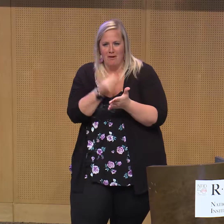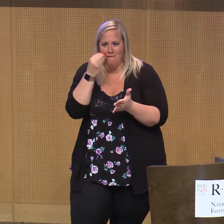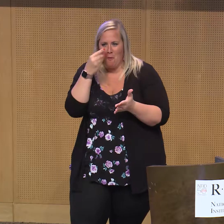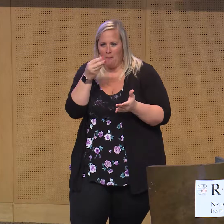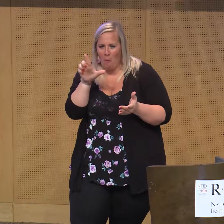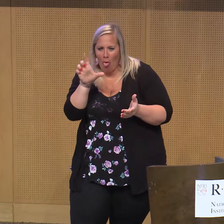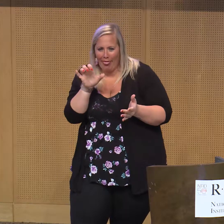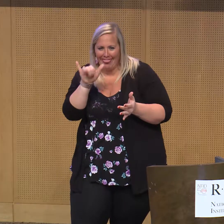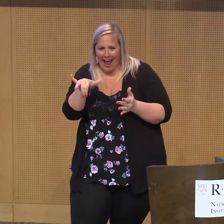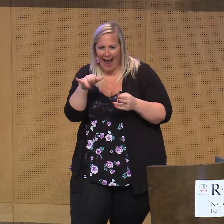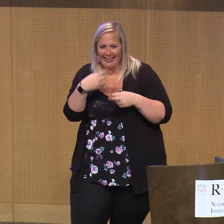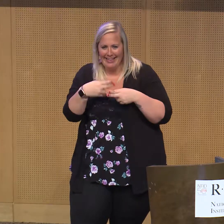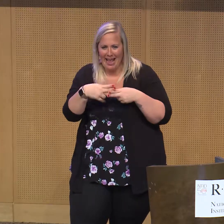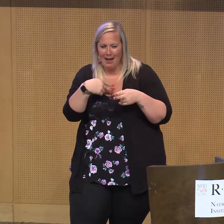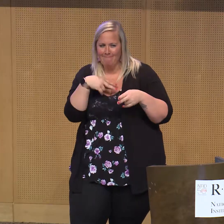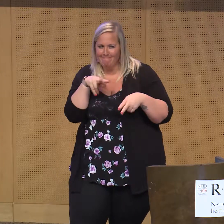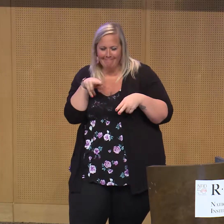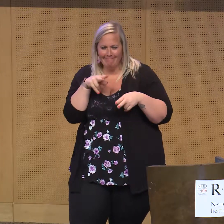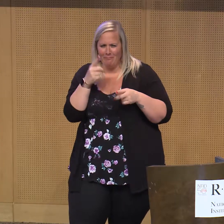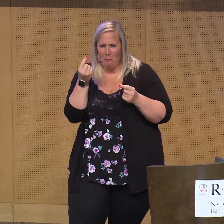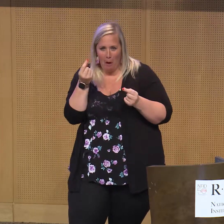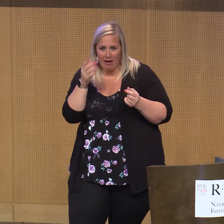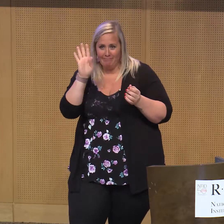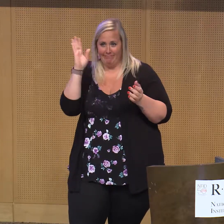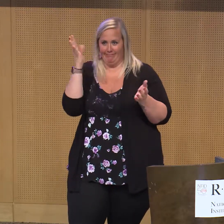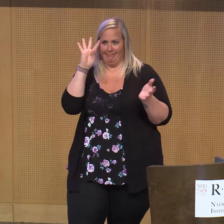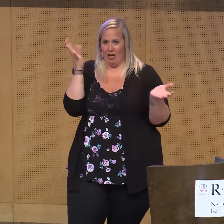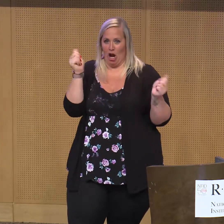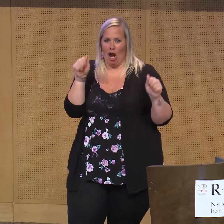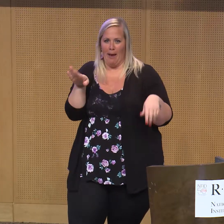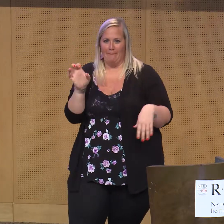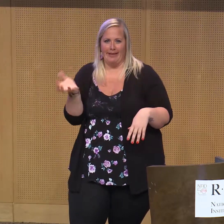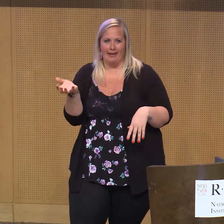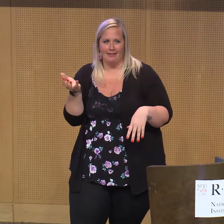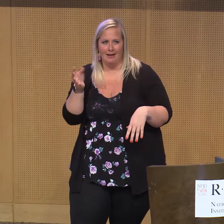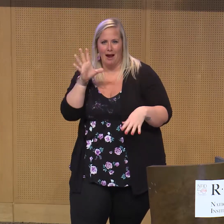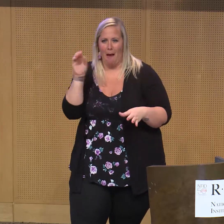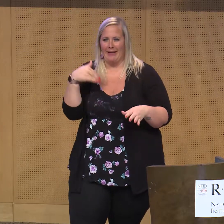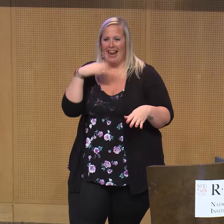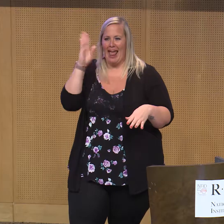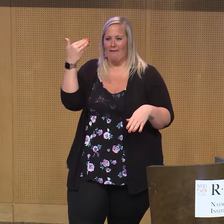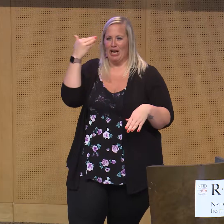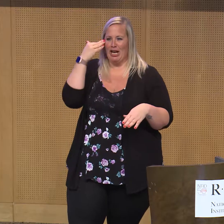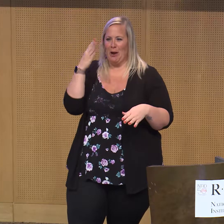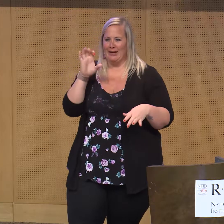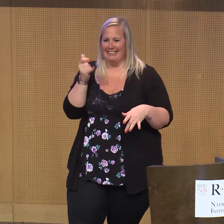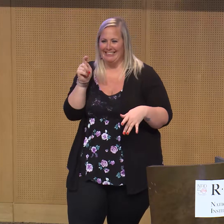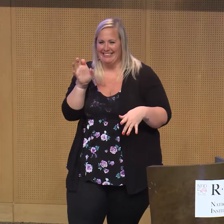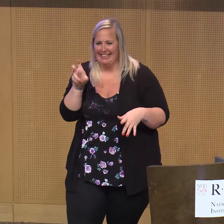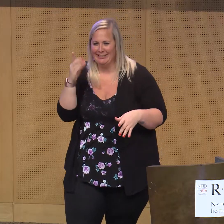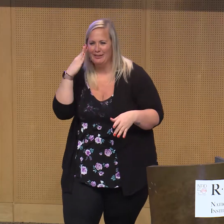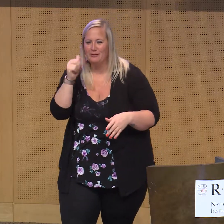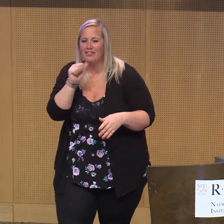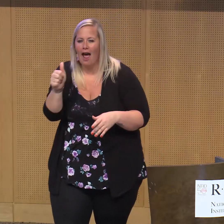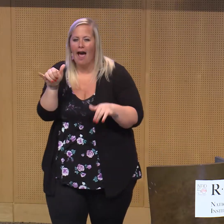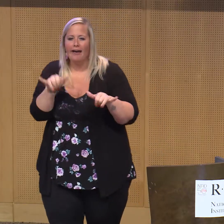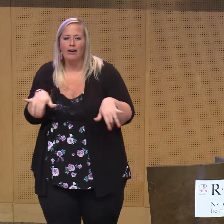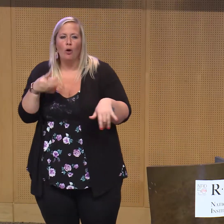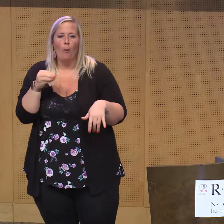I would try to remember the names, and then when I got home, I'd Google the companies to see what they did and what opportunities they might have for me,